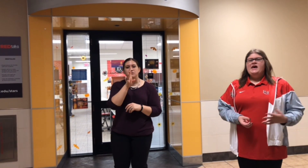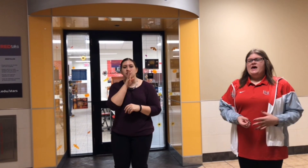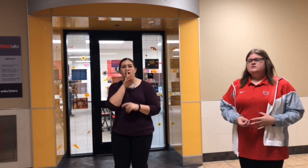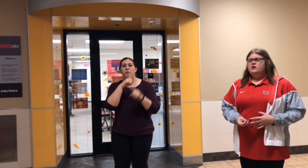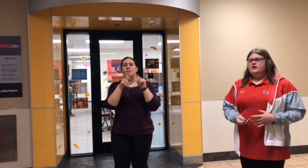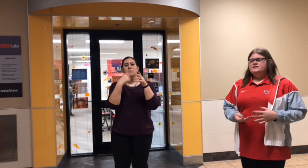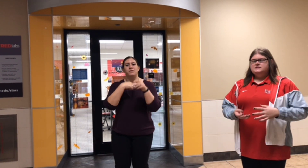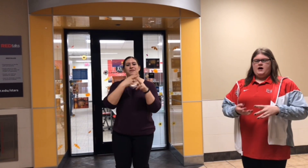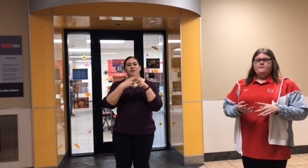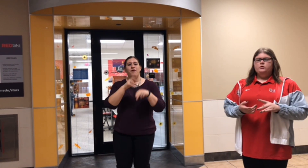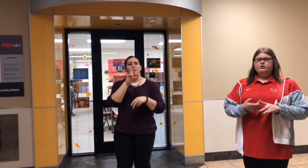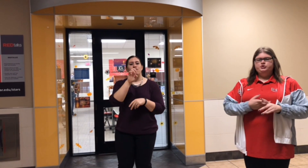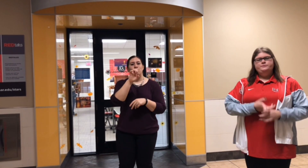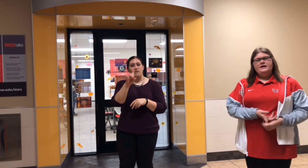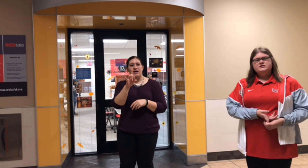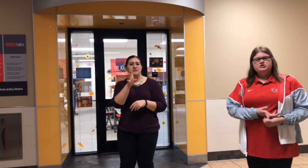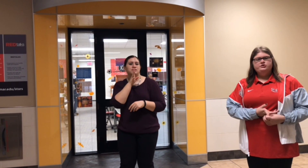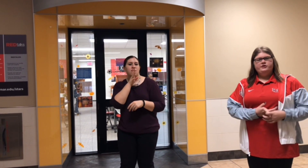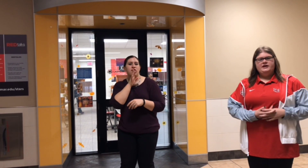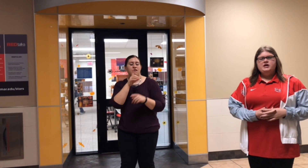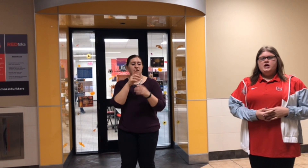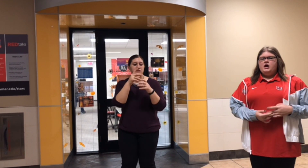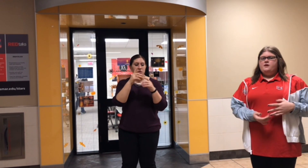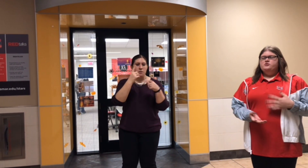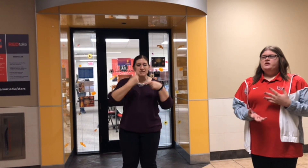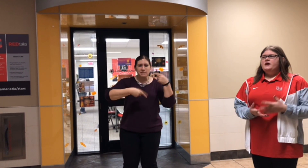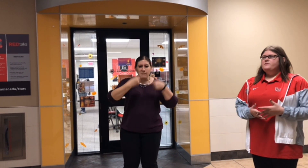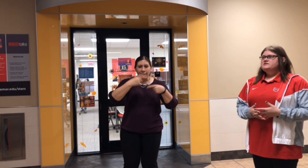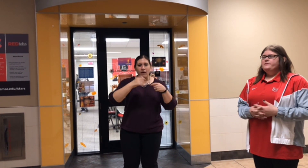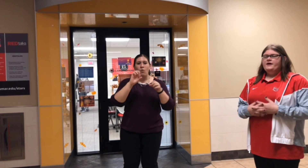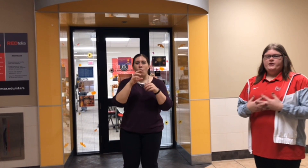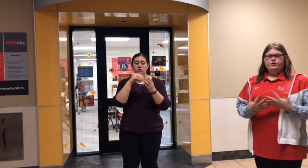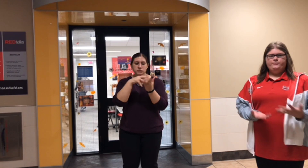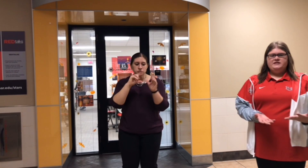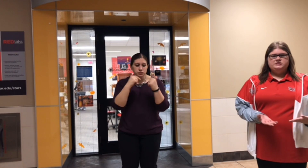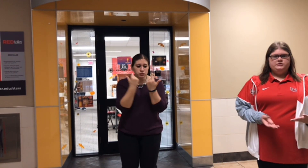well as group-base tutoring. You can come and see what kind of group-based